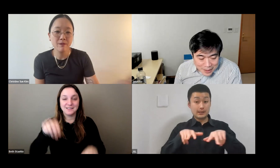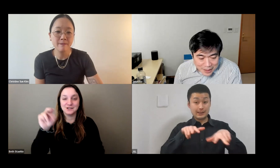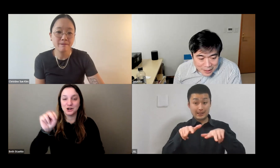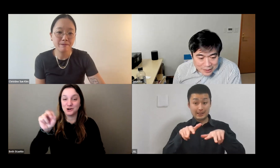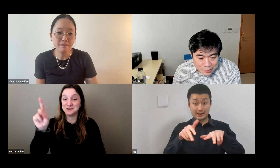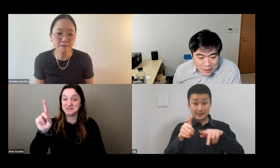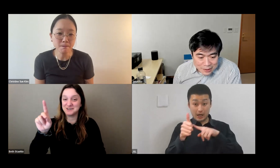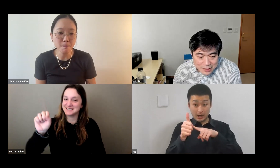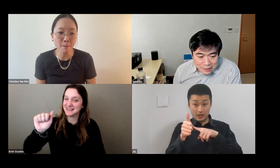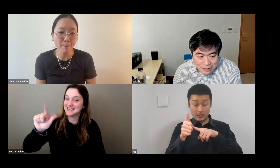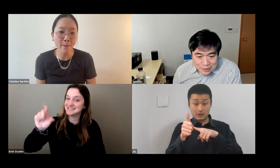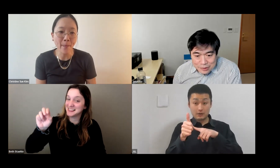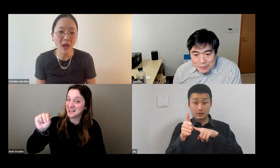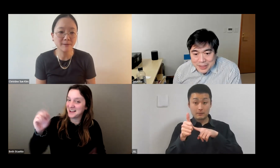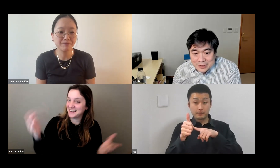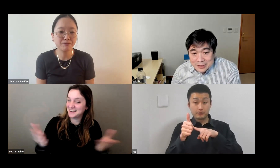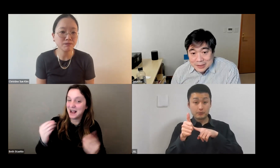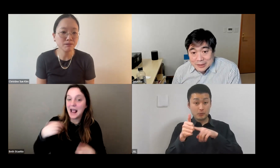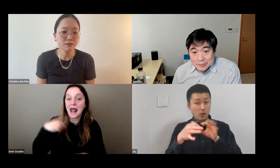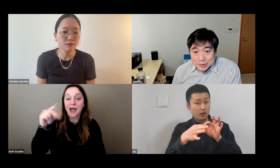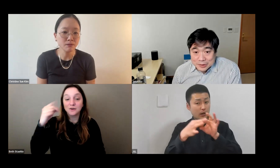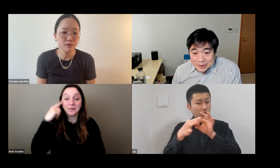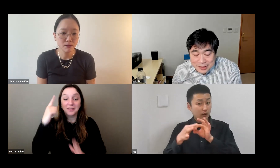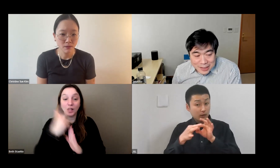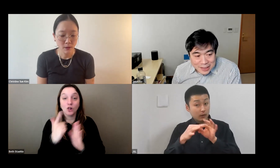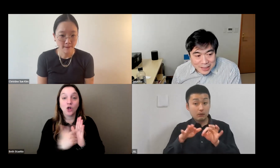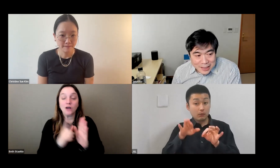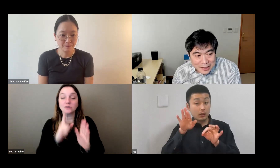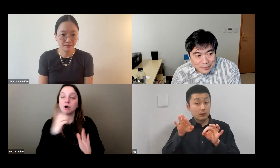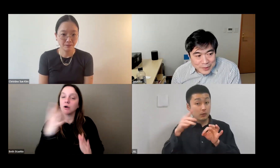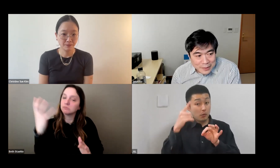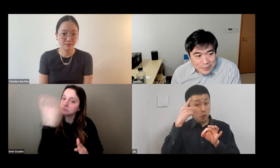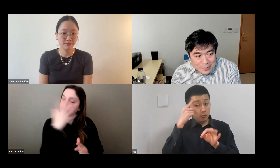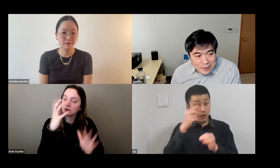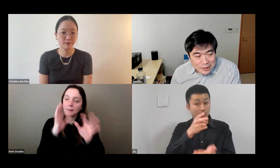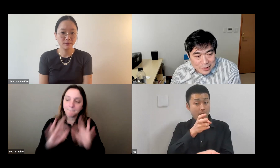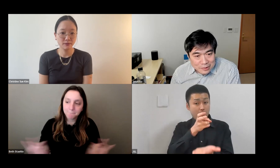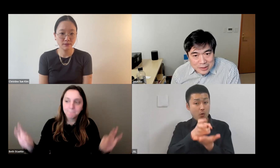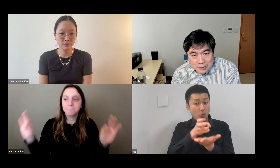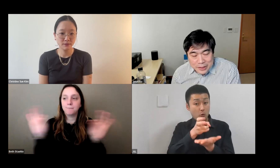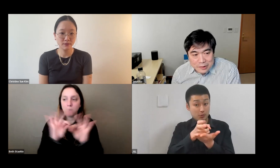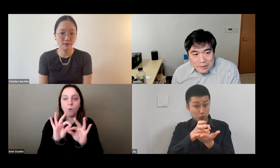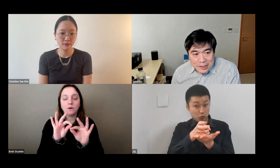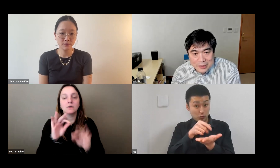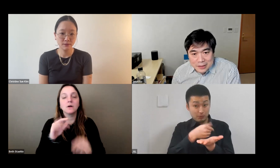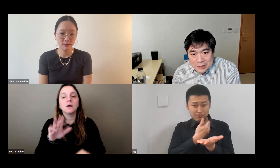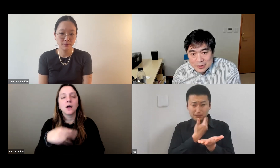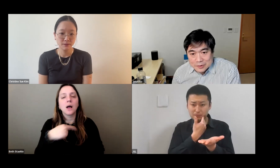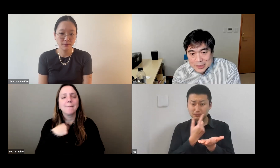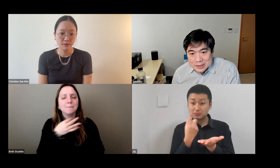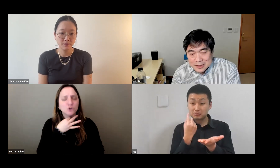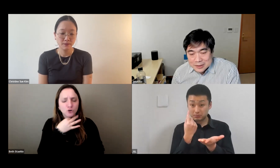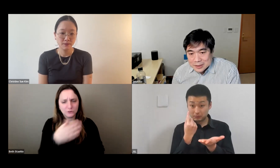and I do think that laws are tremendously important. I'm curious whether you think the US laws are